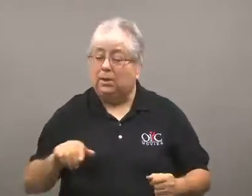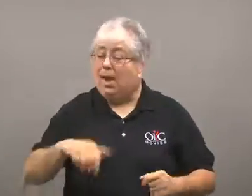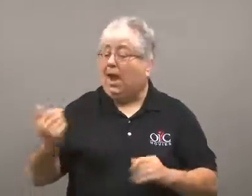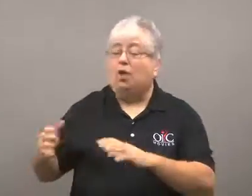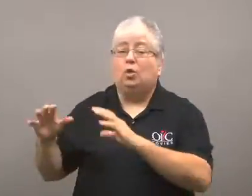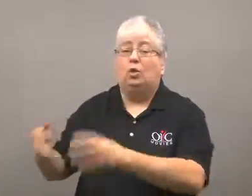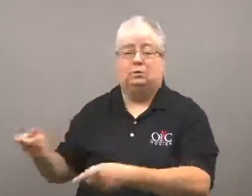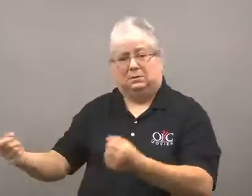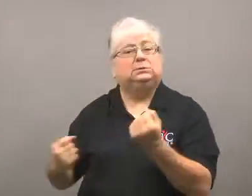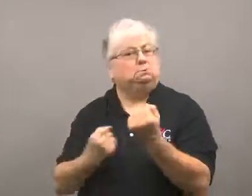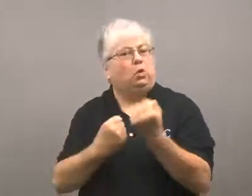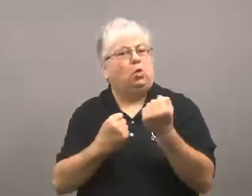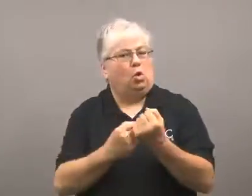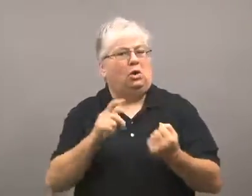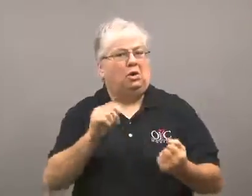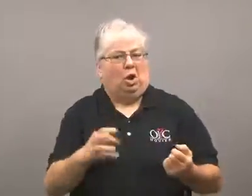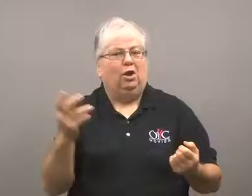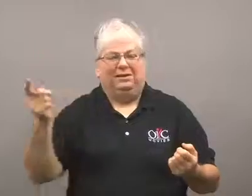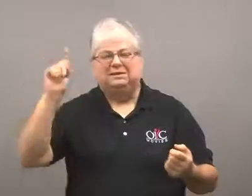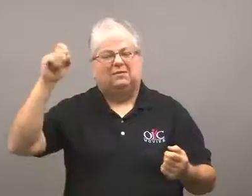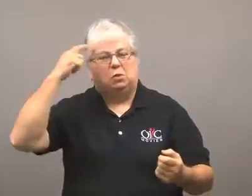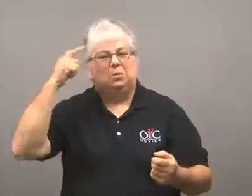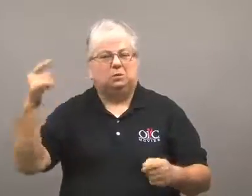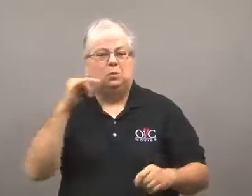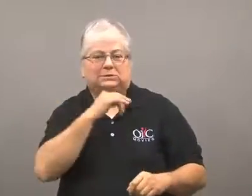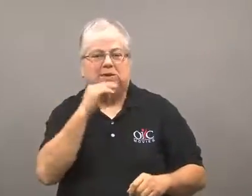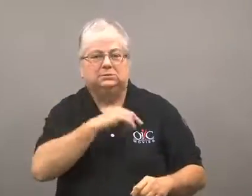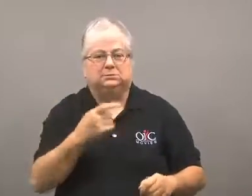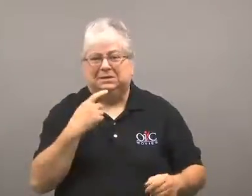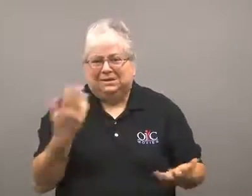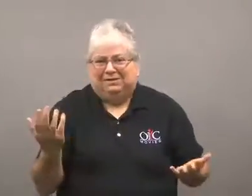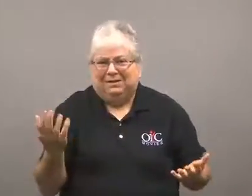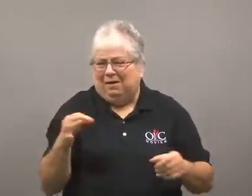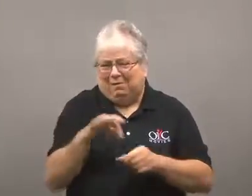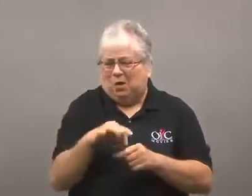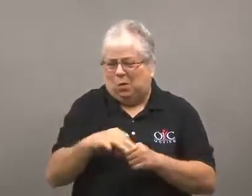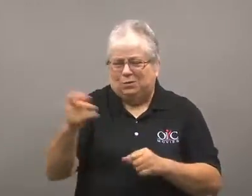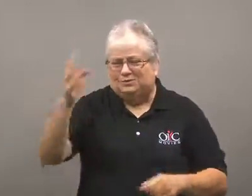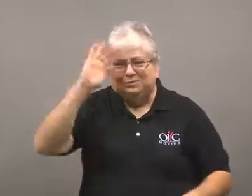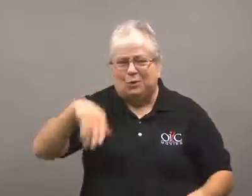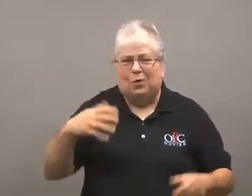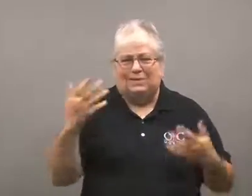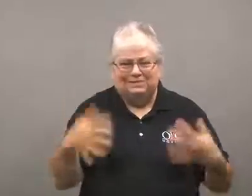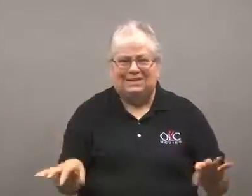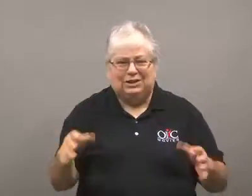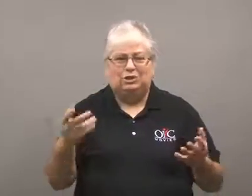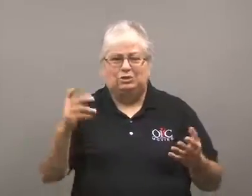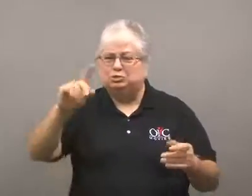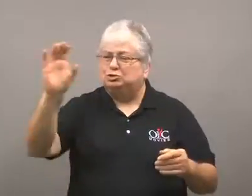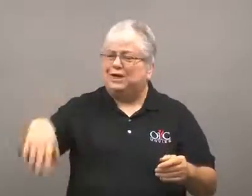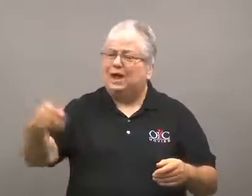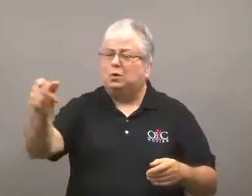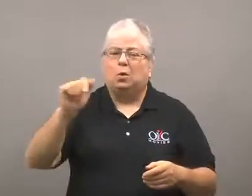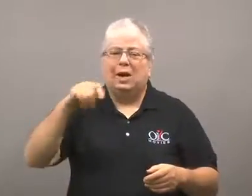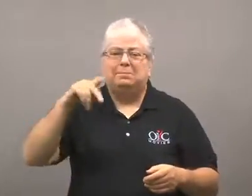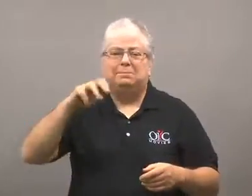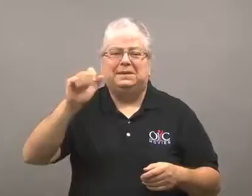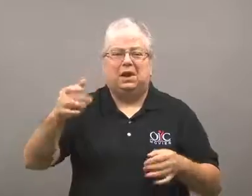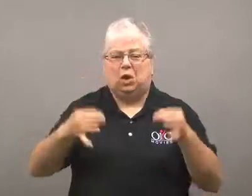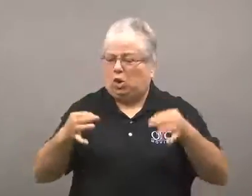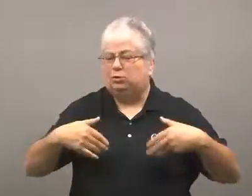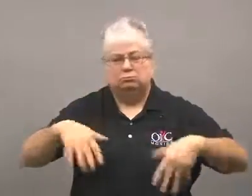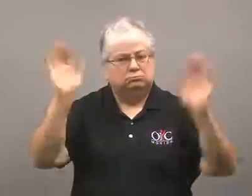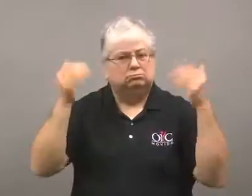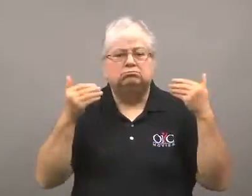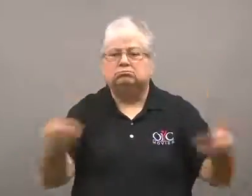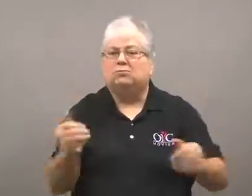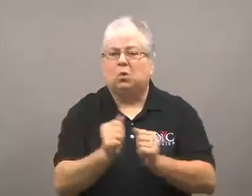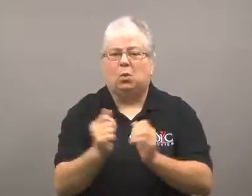Supporters of the law, including the state, said